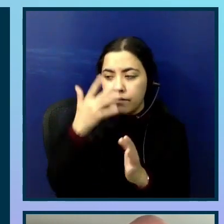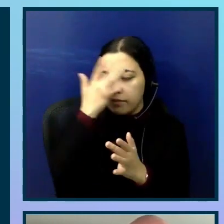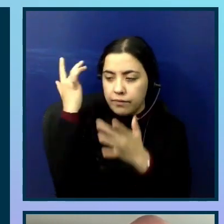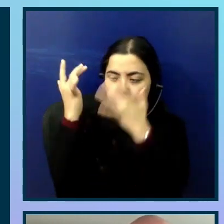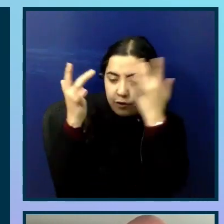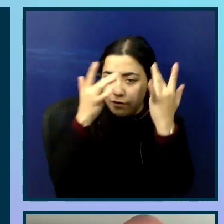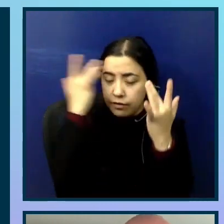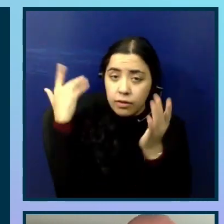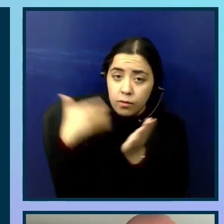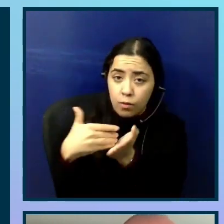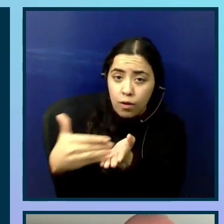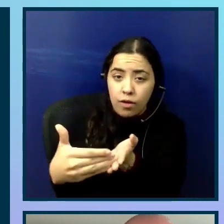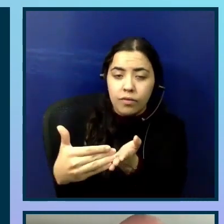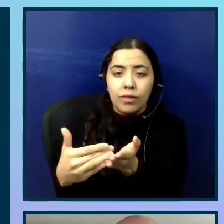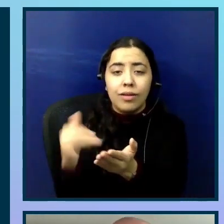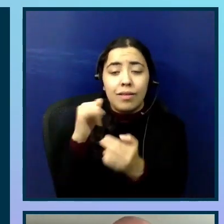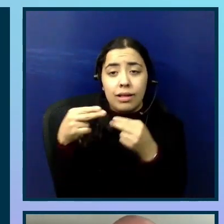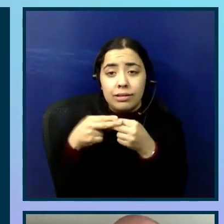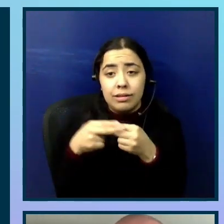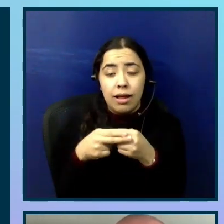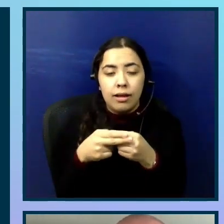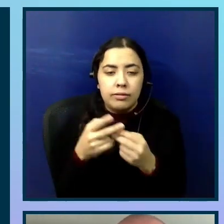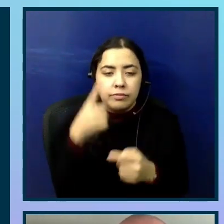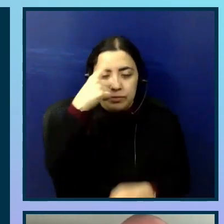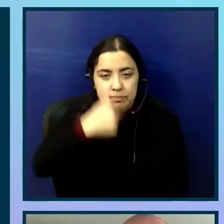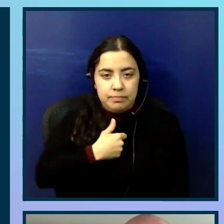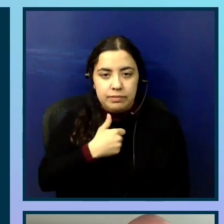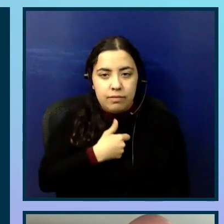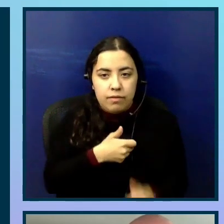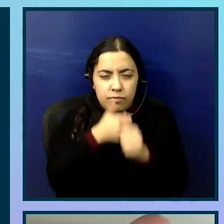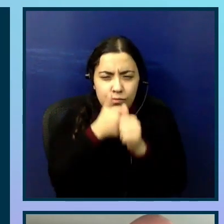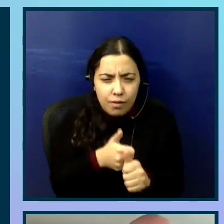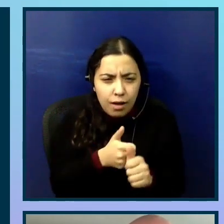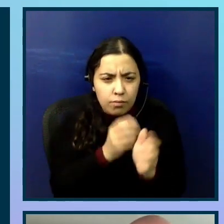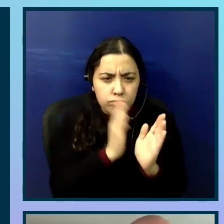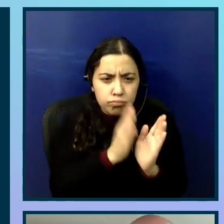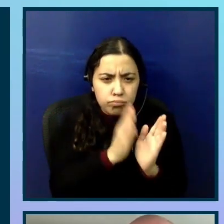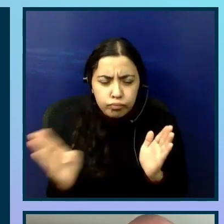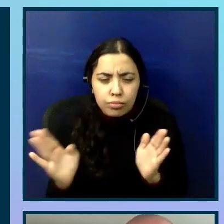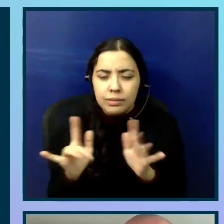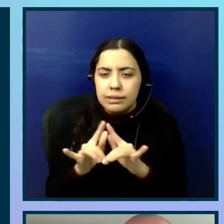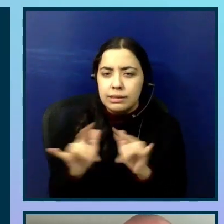So these slides are here to keep me on track, as much as they are to convey information.